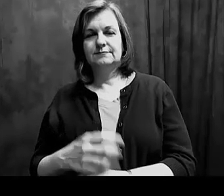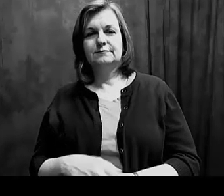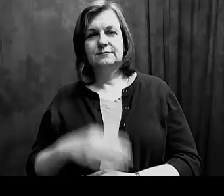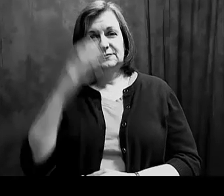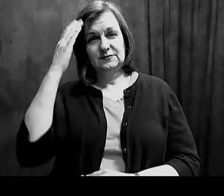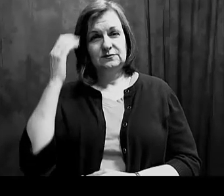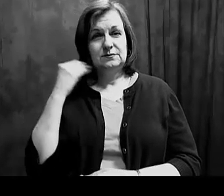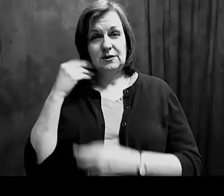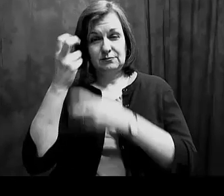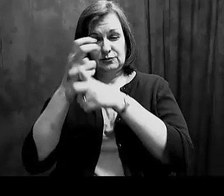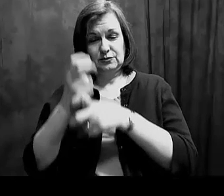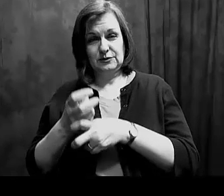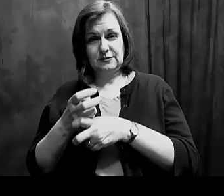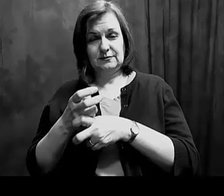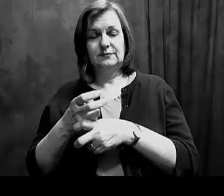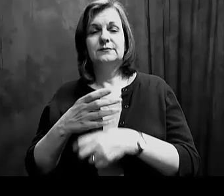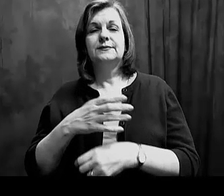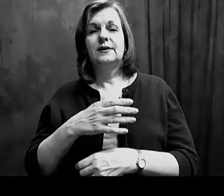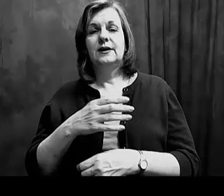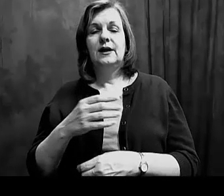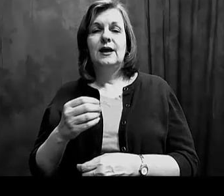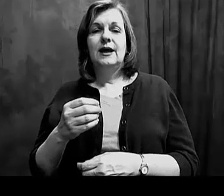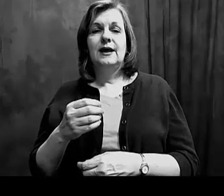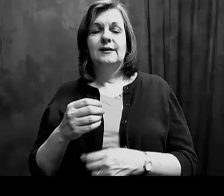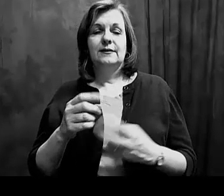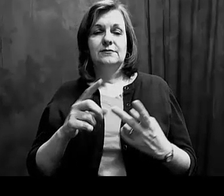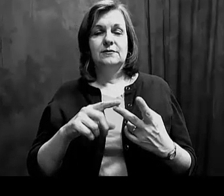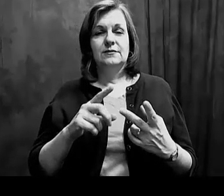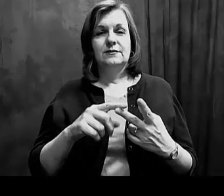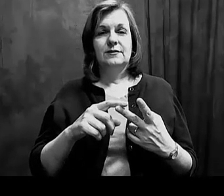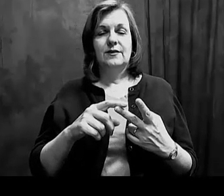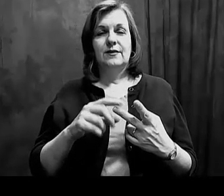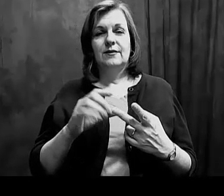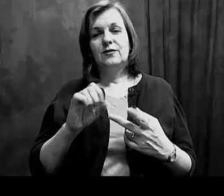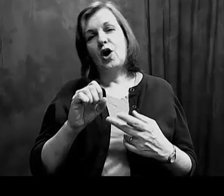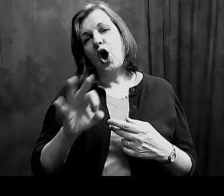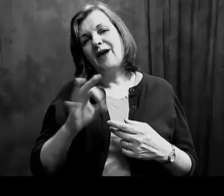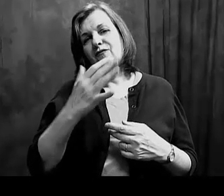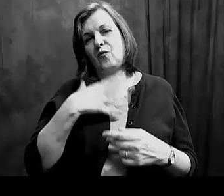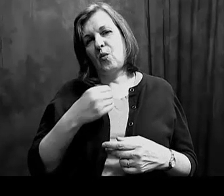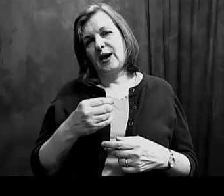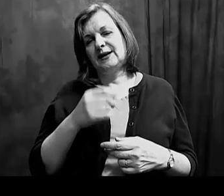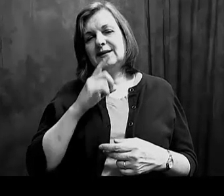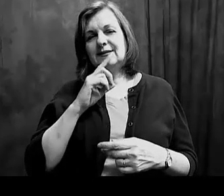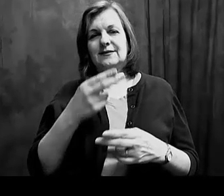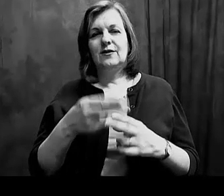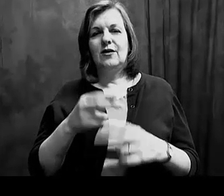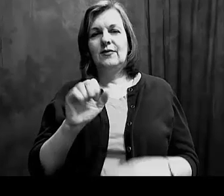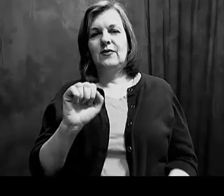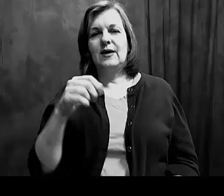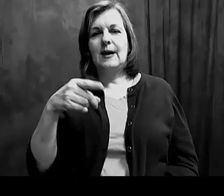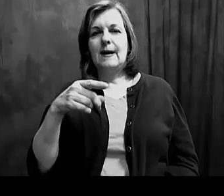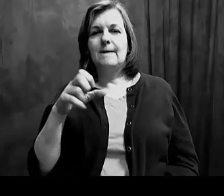and the bone color or the cream color - off white - is the appendicular skeleton